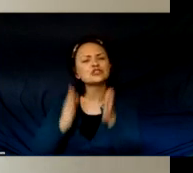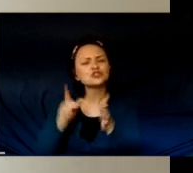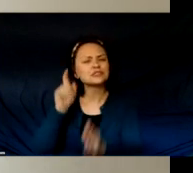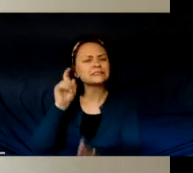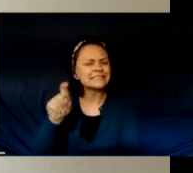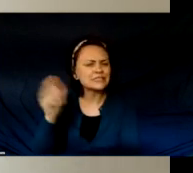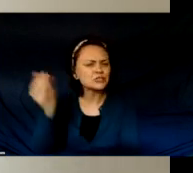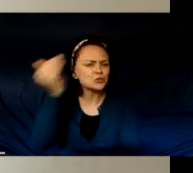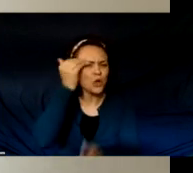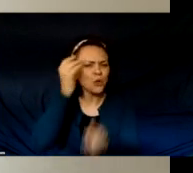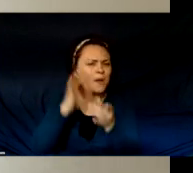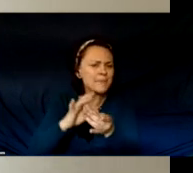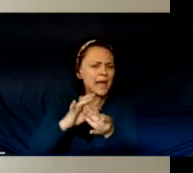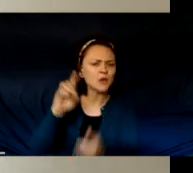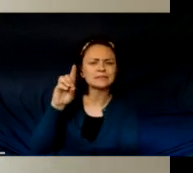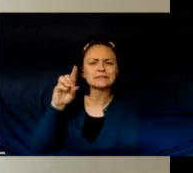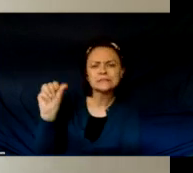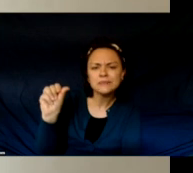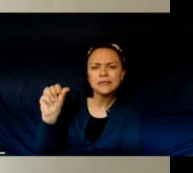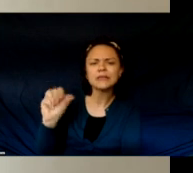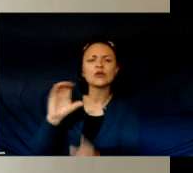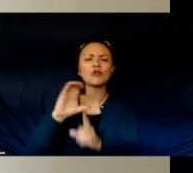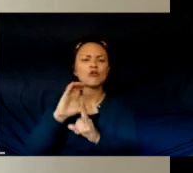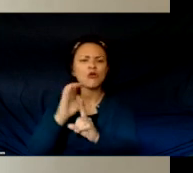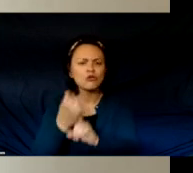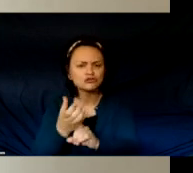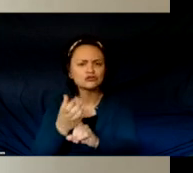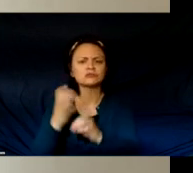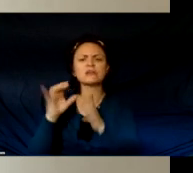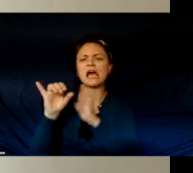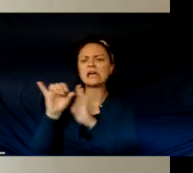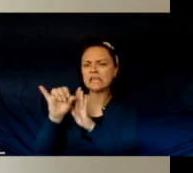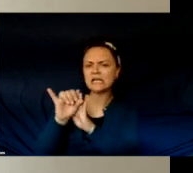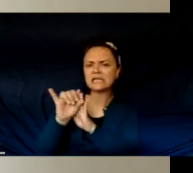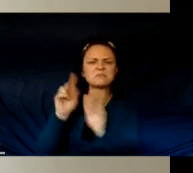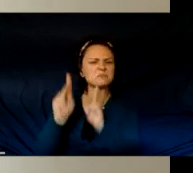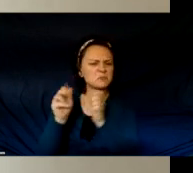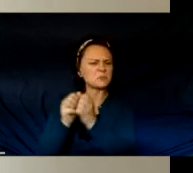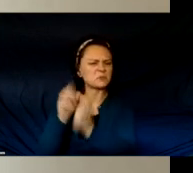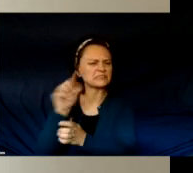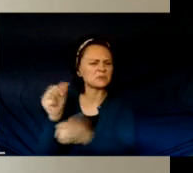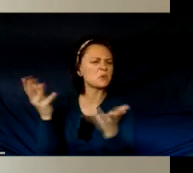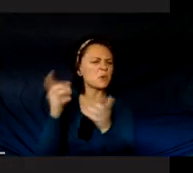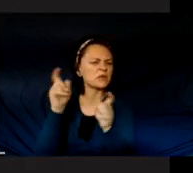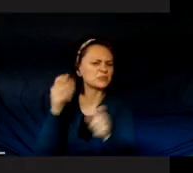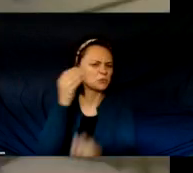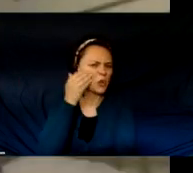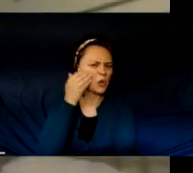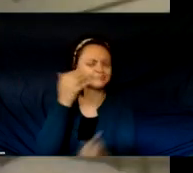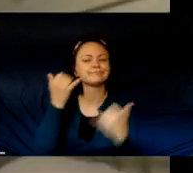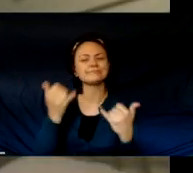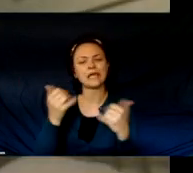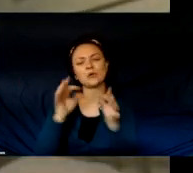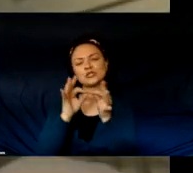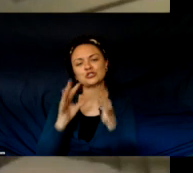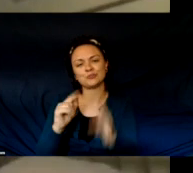culture, and identity of persons of color with disabilities? Thanks Jennifer.